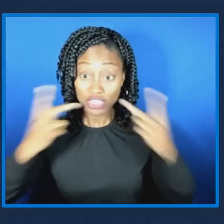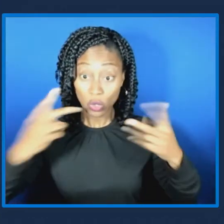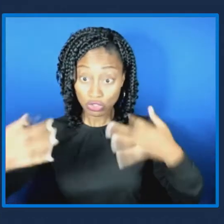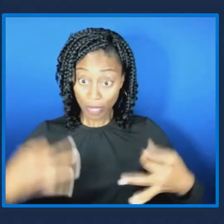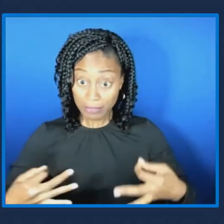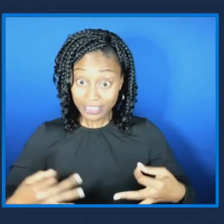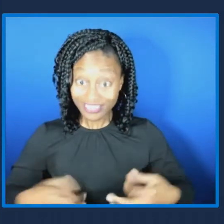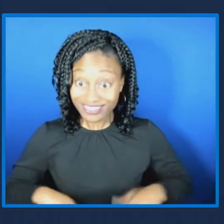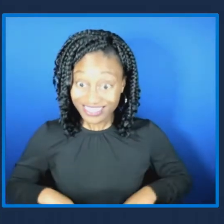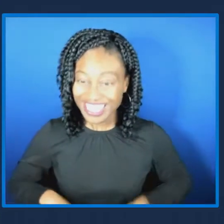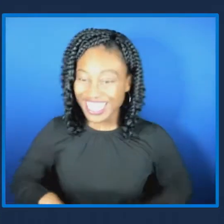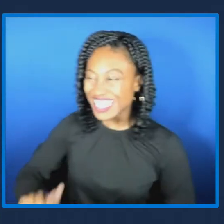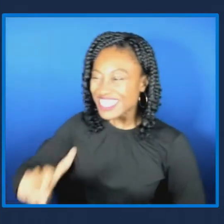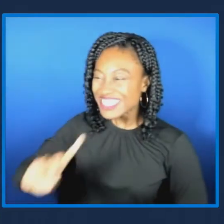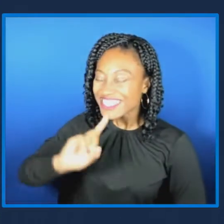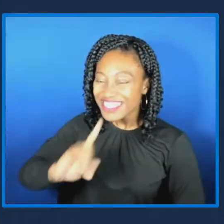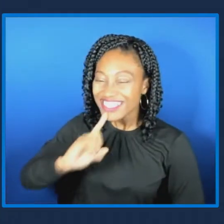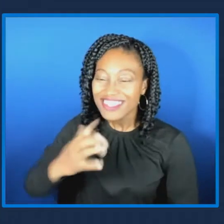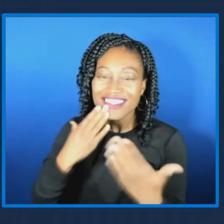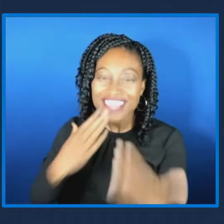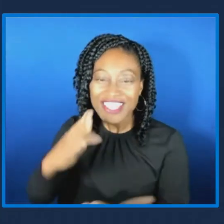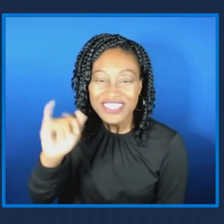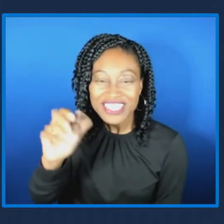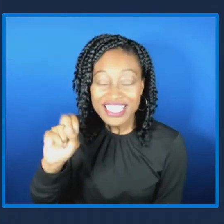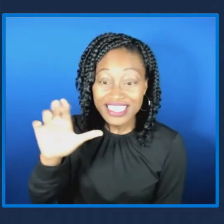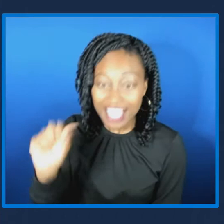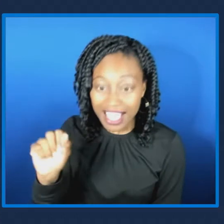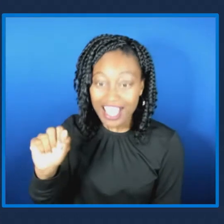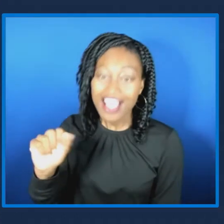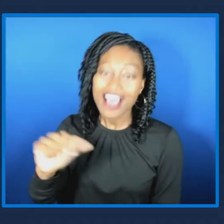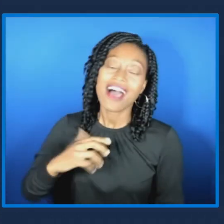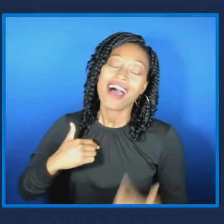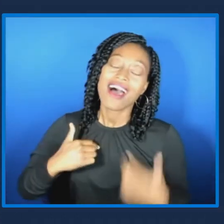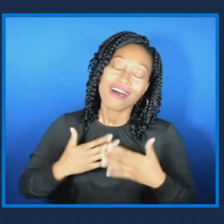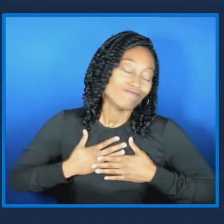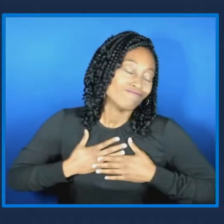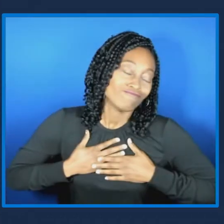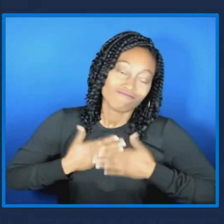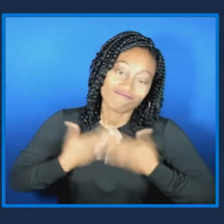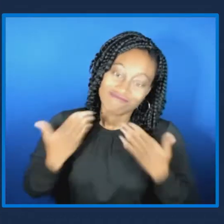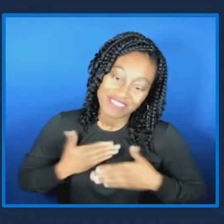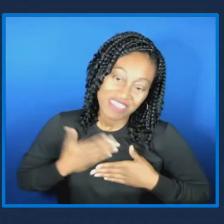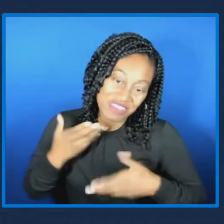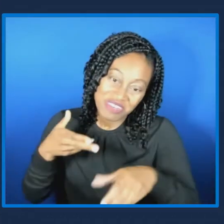Sure thank you, Jessica. I am extremely pleased to join you this evening